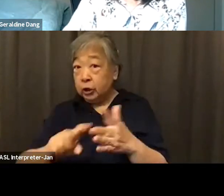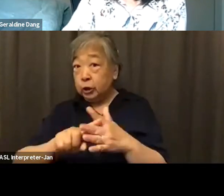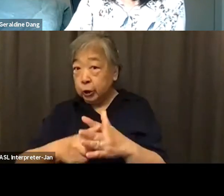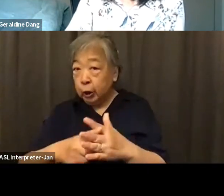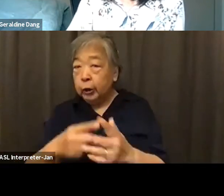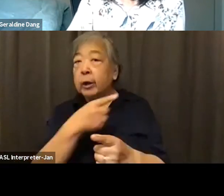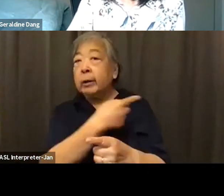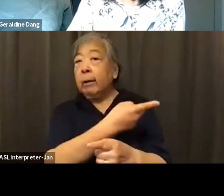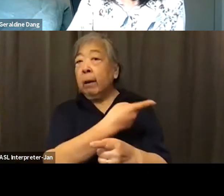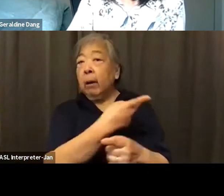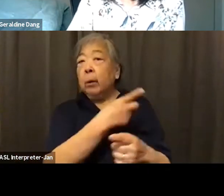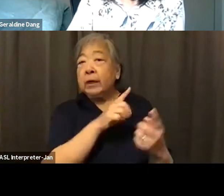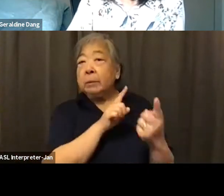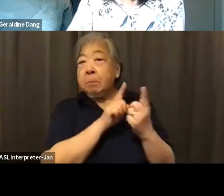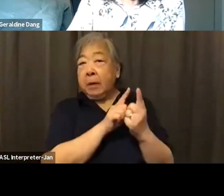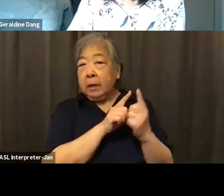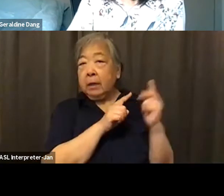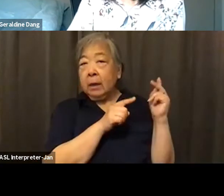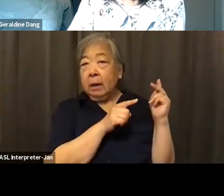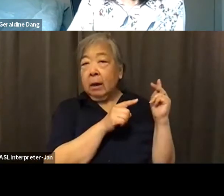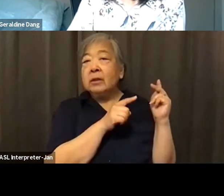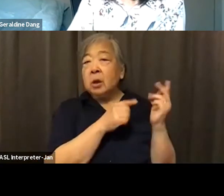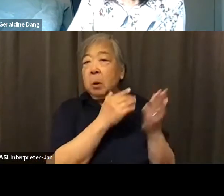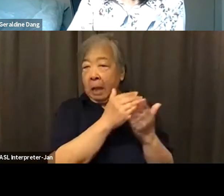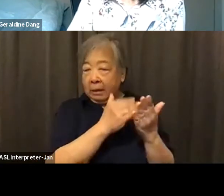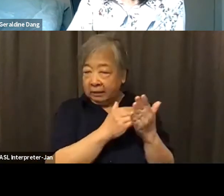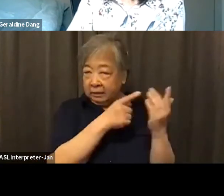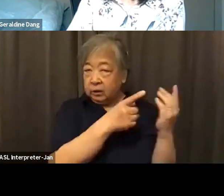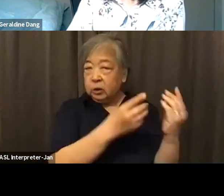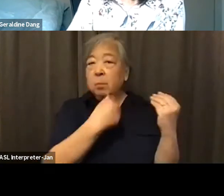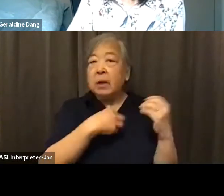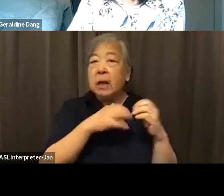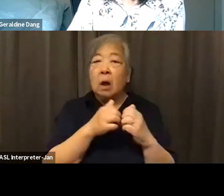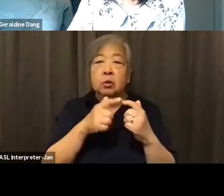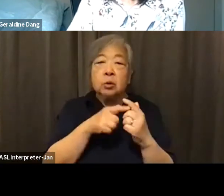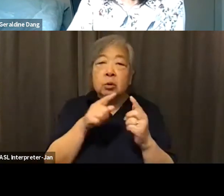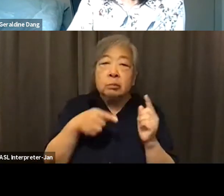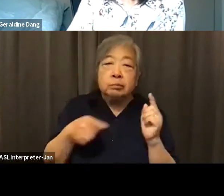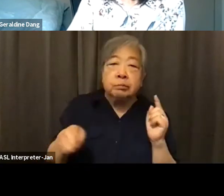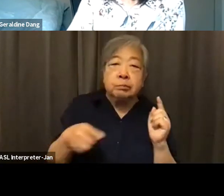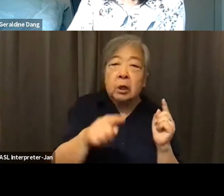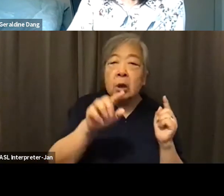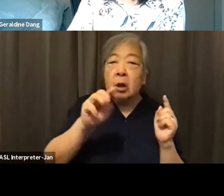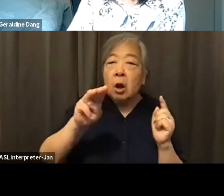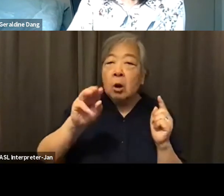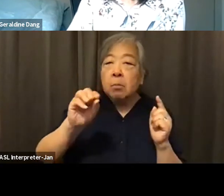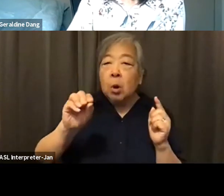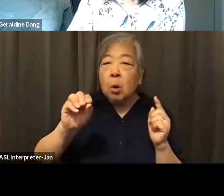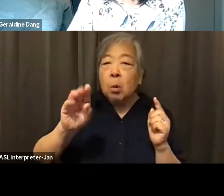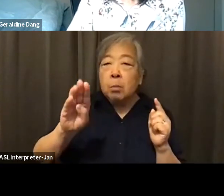did a lot of orientation and mobility lessons, so he was able to show me how to travel between